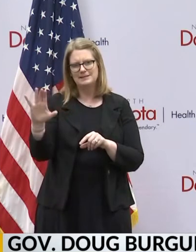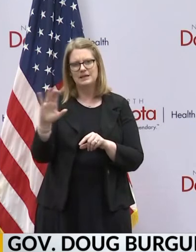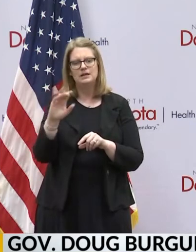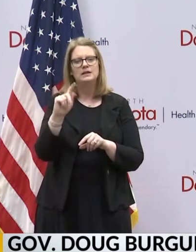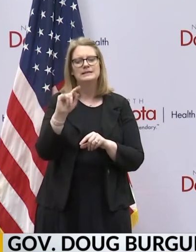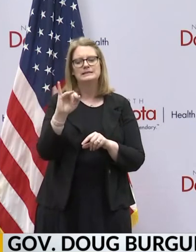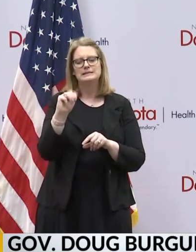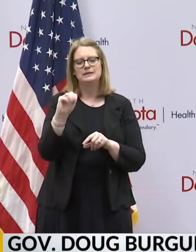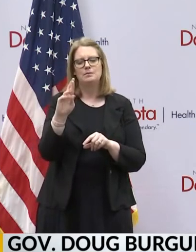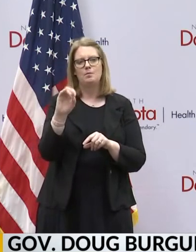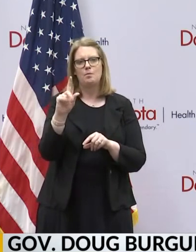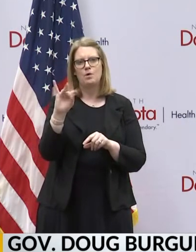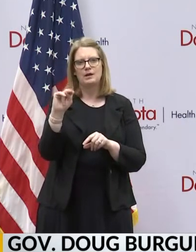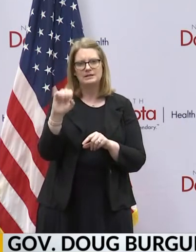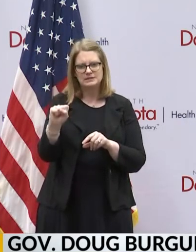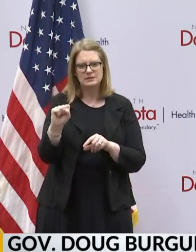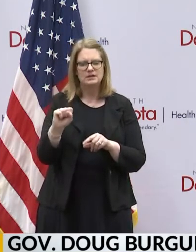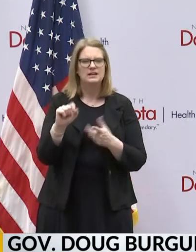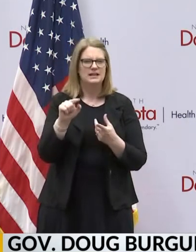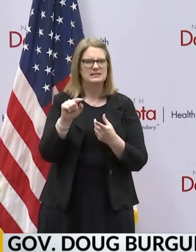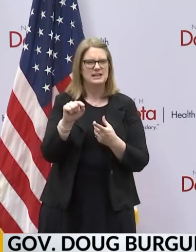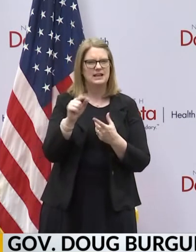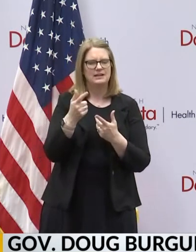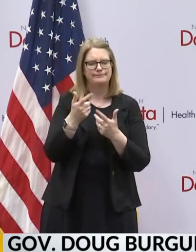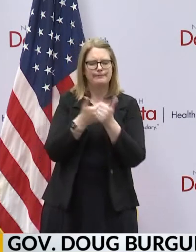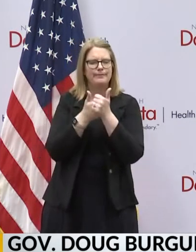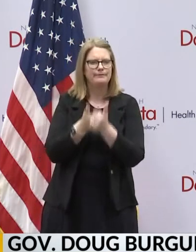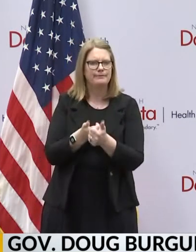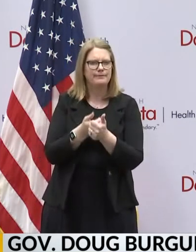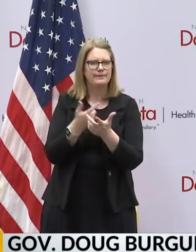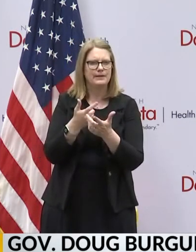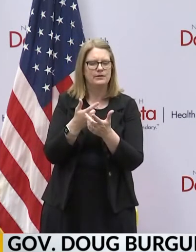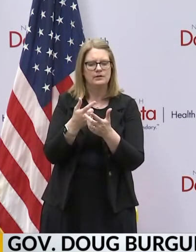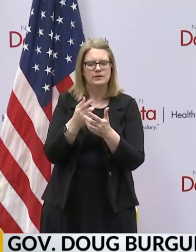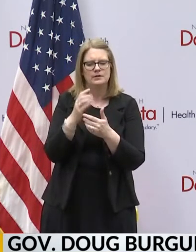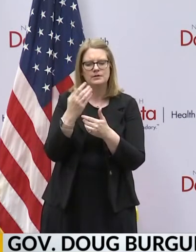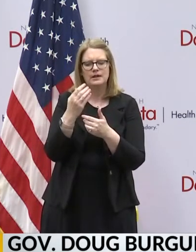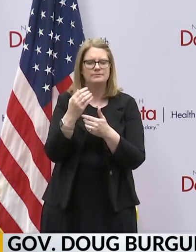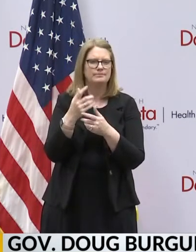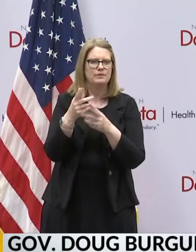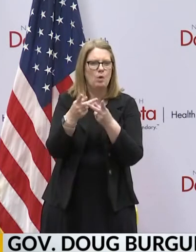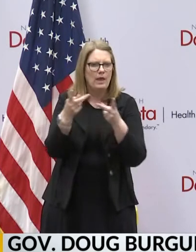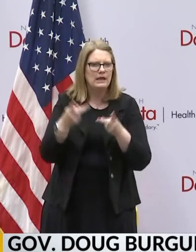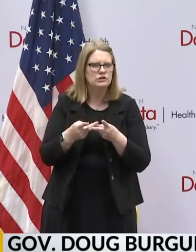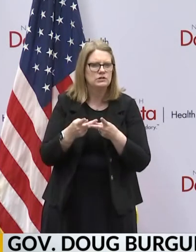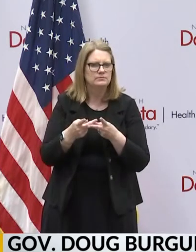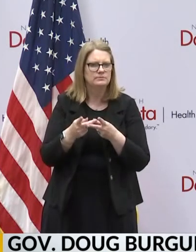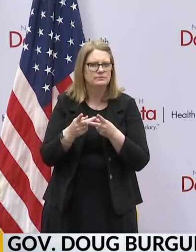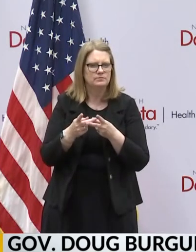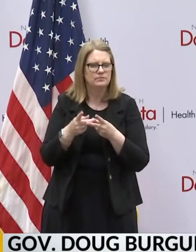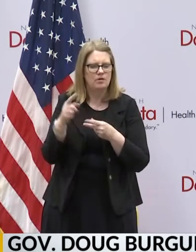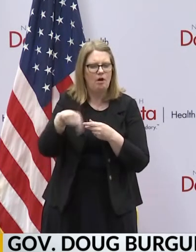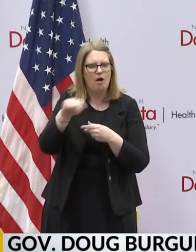WAS CREATED BY TIM BROOKINGS AT PROUD CROWD L.L.C. USES A G.P.S. LOCATION TECHNOLOGY THAT'S BUILT INTO EVERY SMART PHONE.